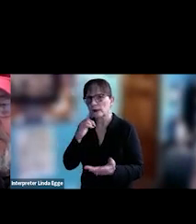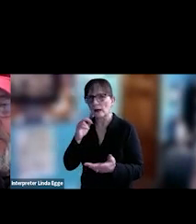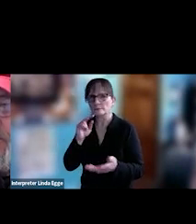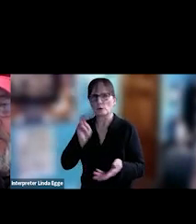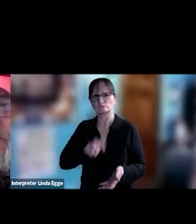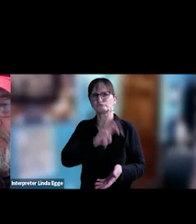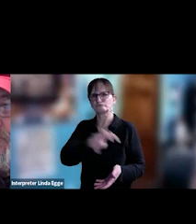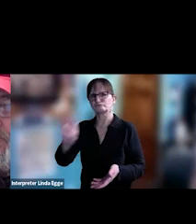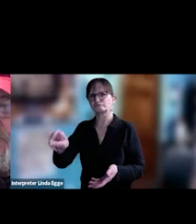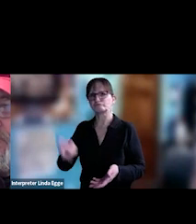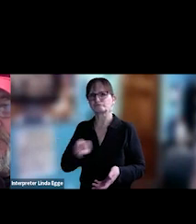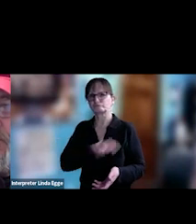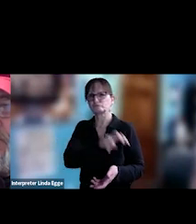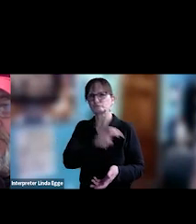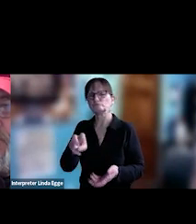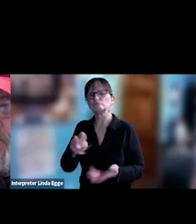All right. Well,